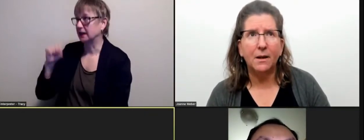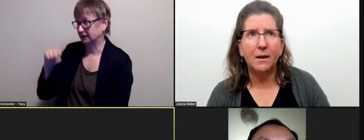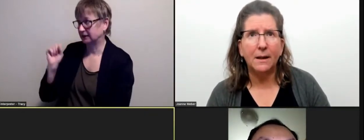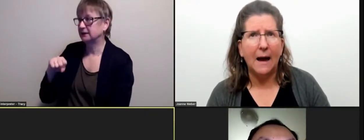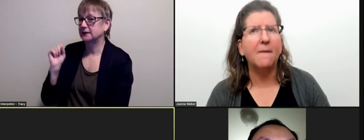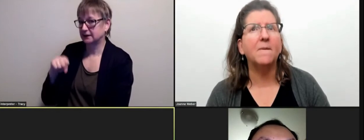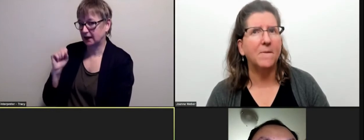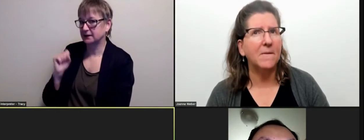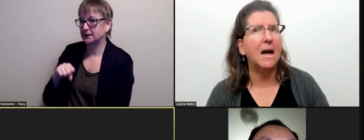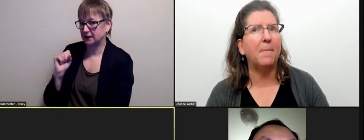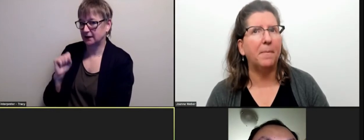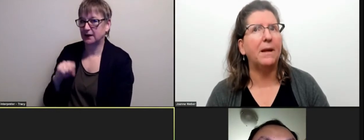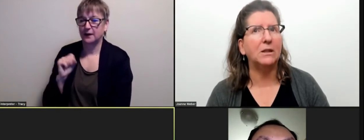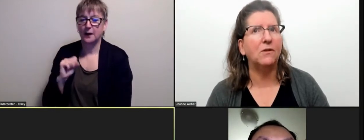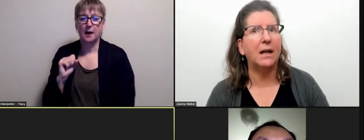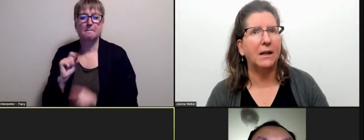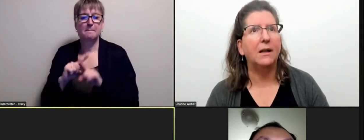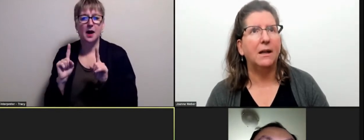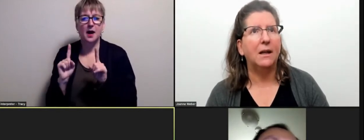Dr. Weber: Yeah, yeah that's right.